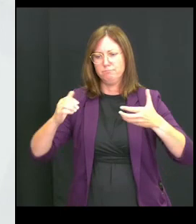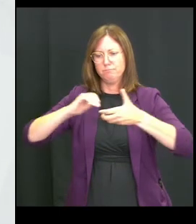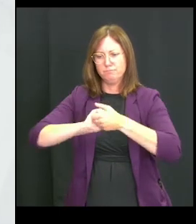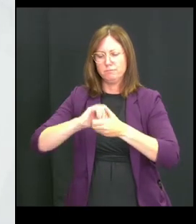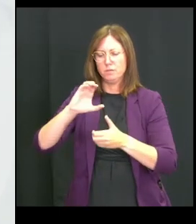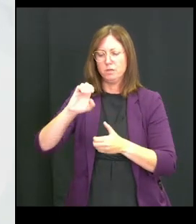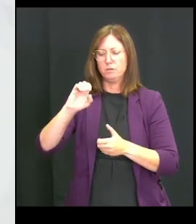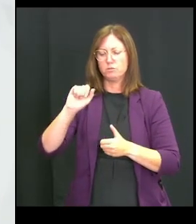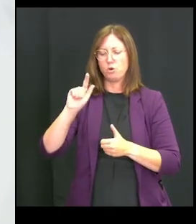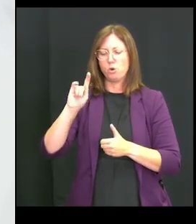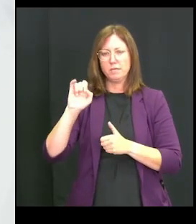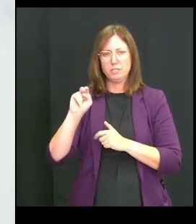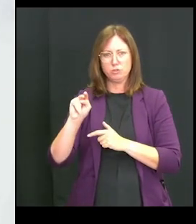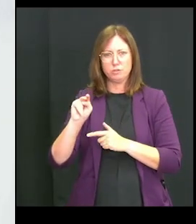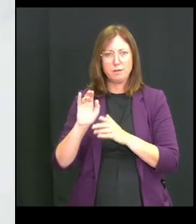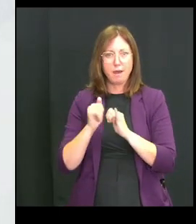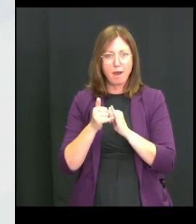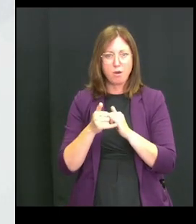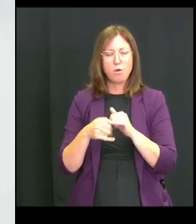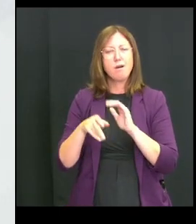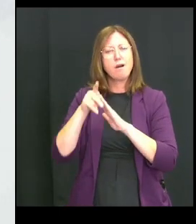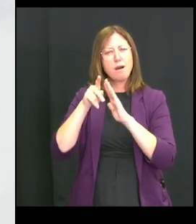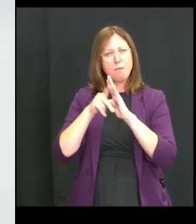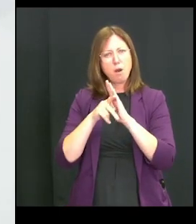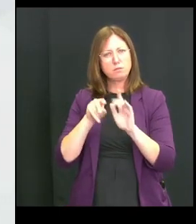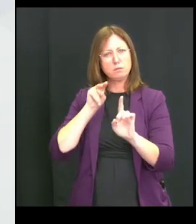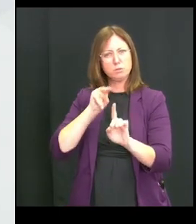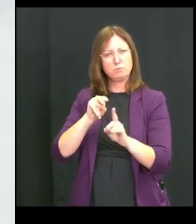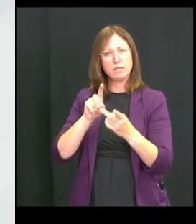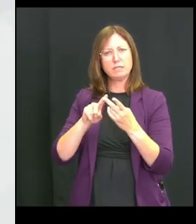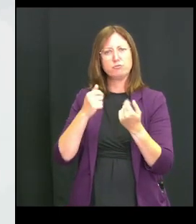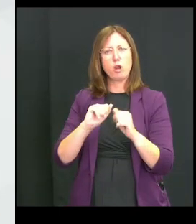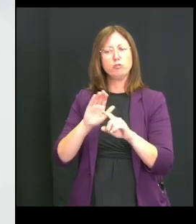They do that by taking policy stances to appeal to certain groups of citizens.